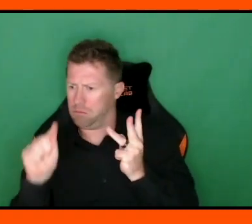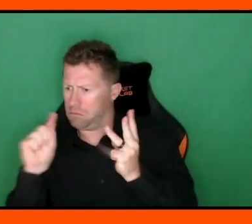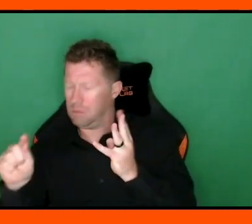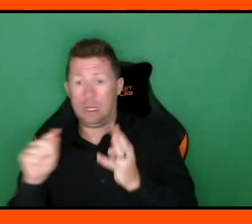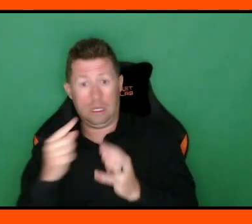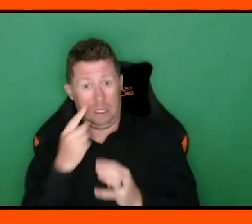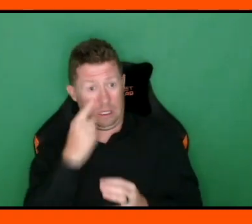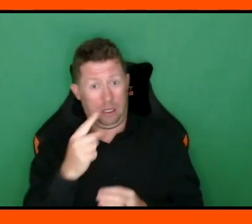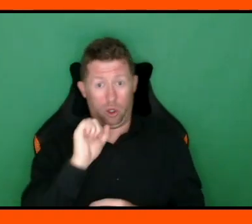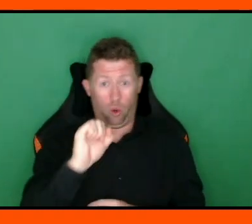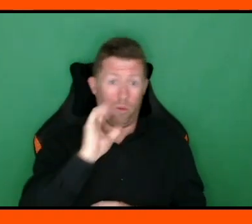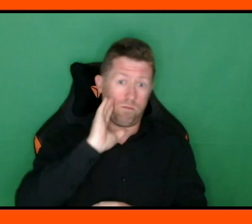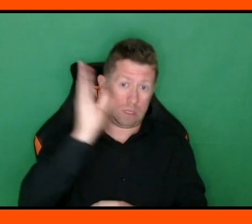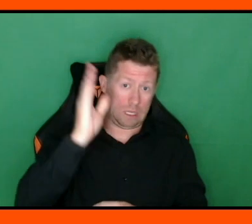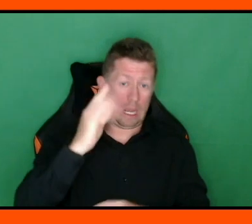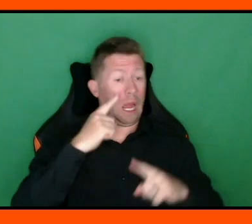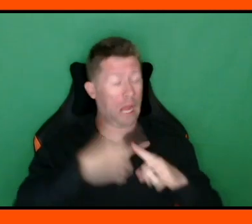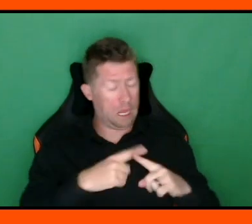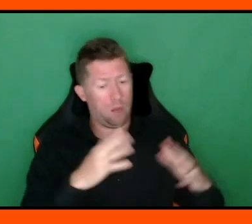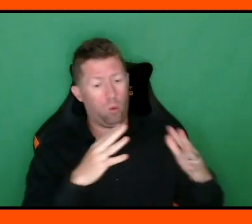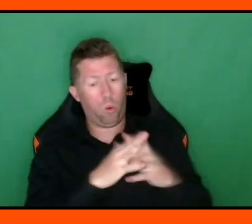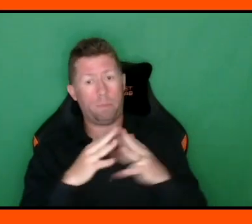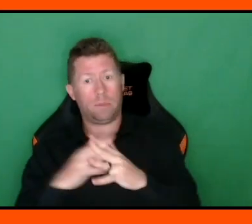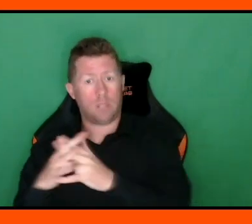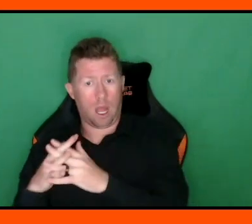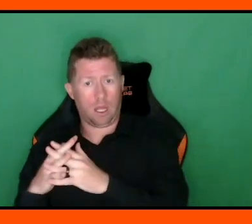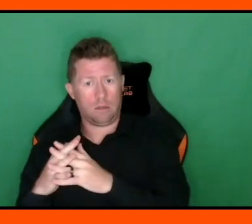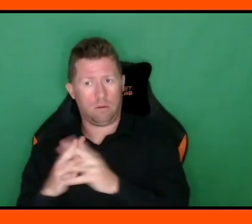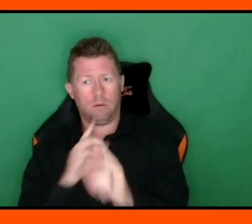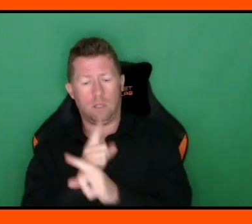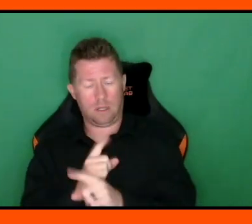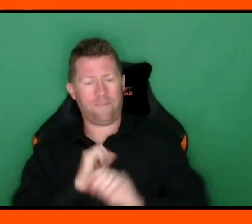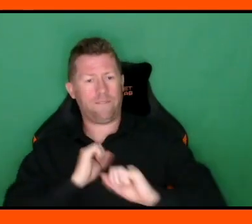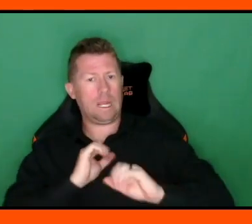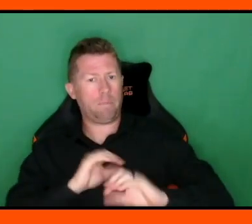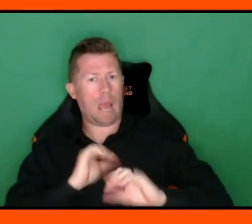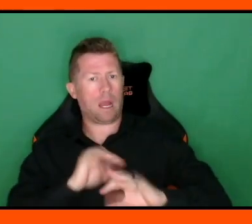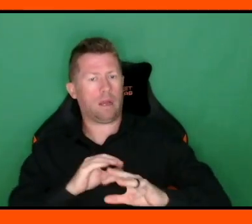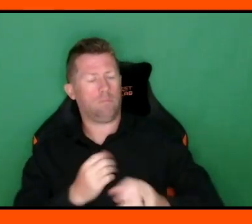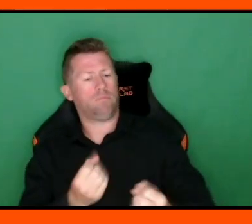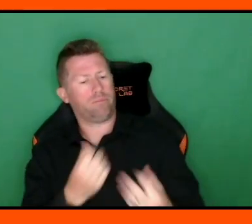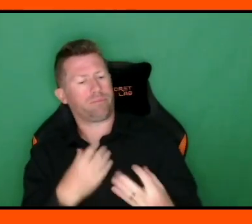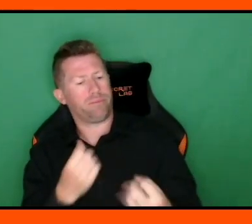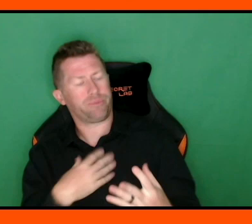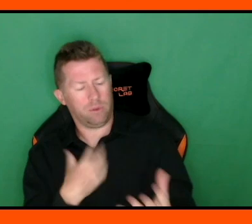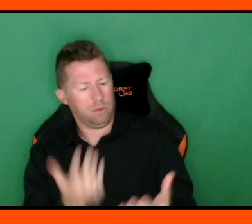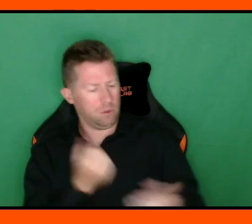and on the website that we have said the feedback and outcomes of recent ABS consultations